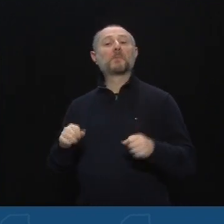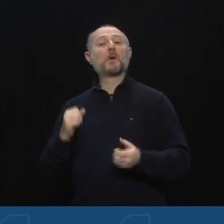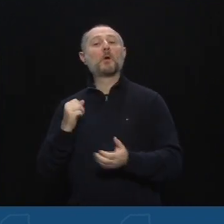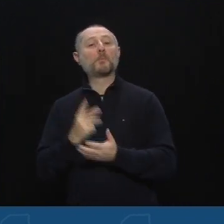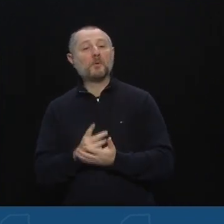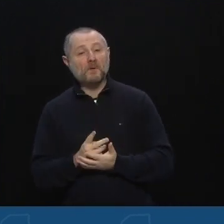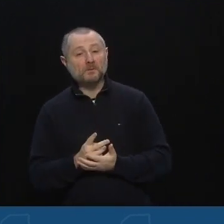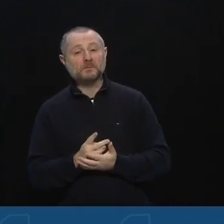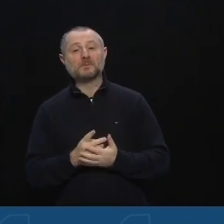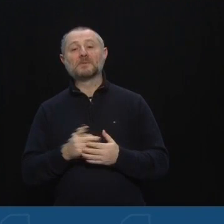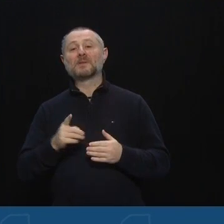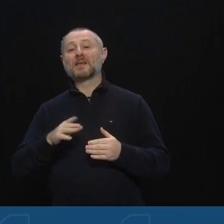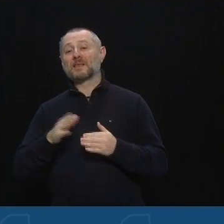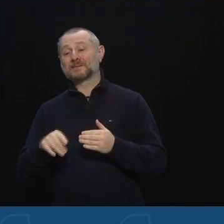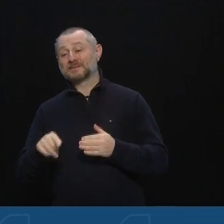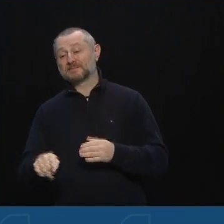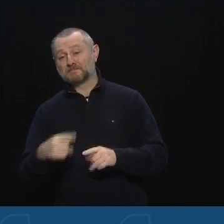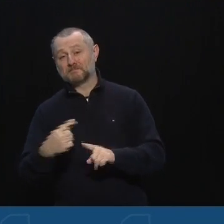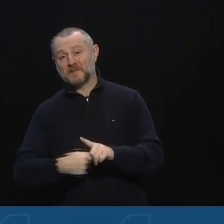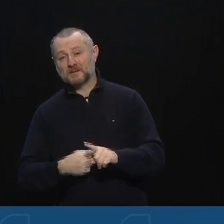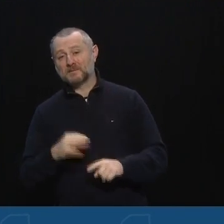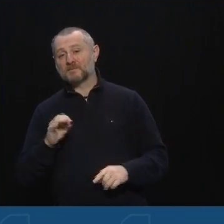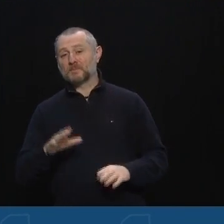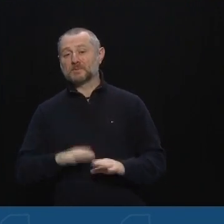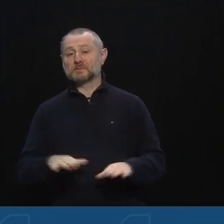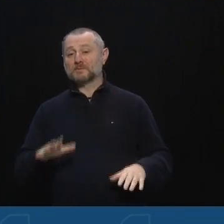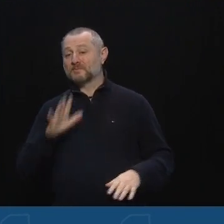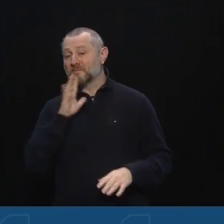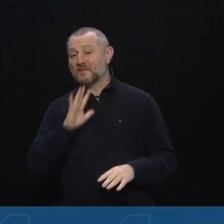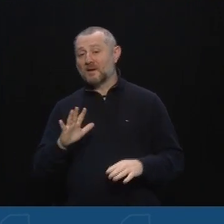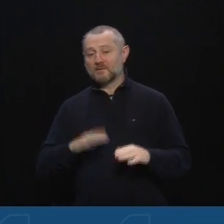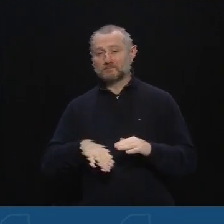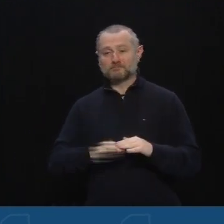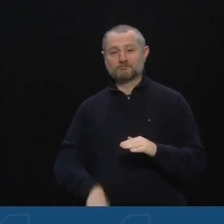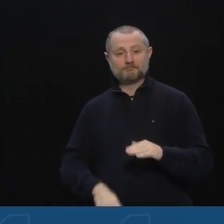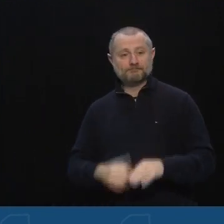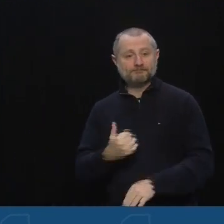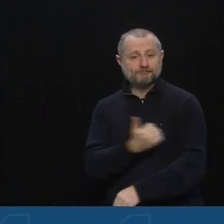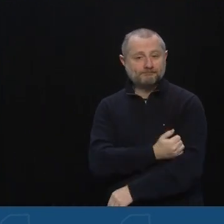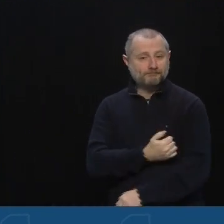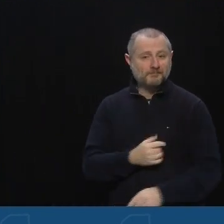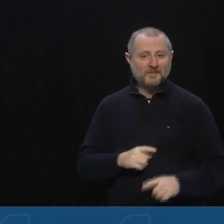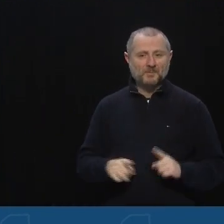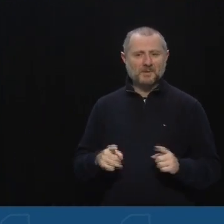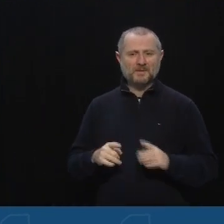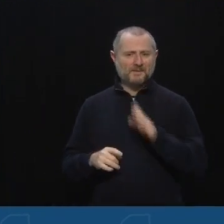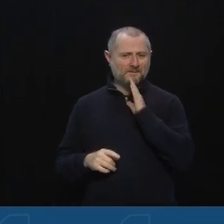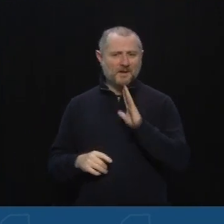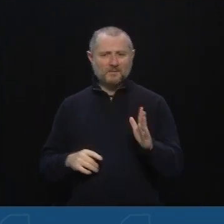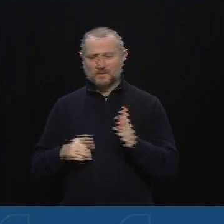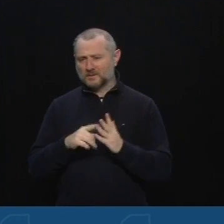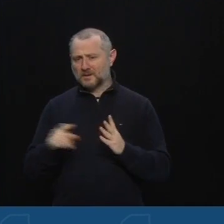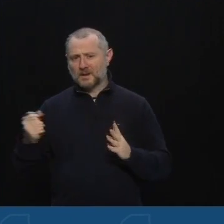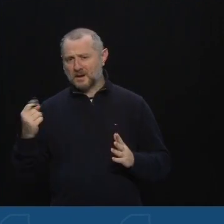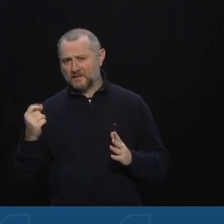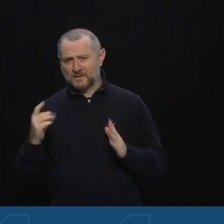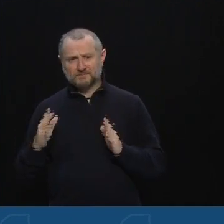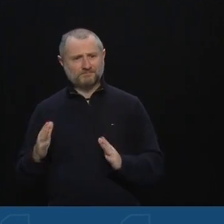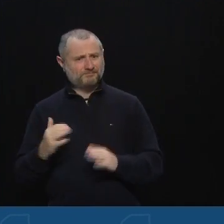A VACCINE THROUGH THE FDA FOR APPROVAL, POSSIBLY BY THE ENDOF THIS MONTH FOR CHILDREN UNDER THE AGE OF 5.